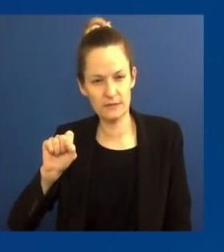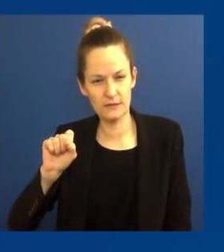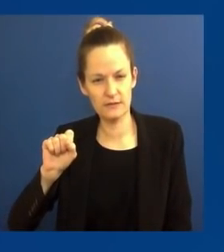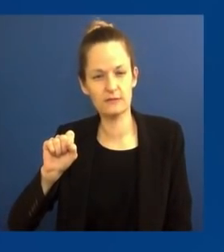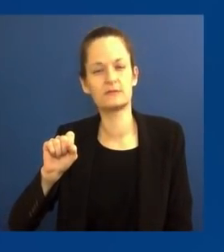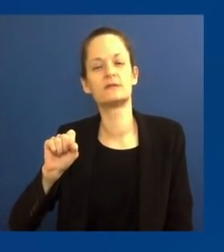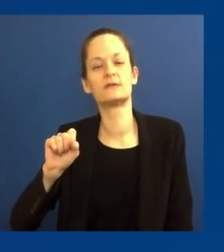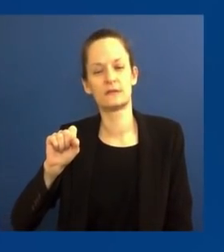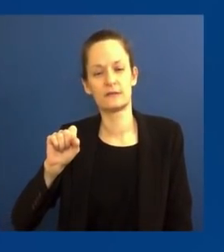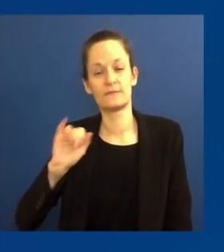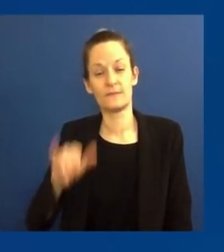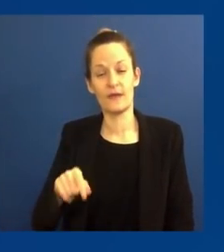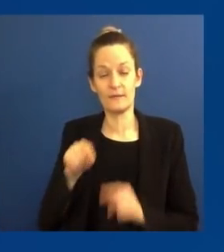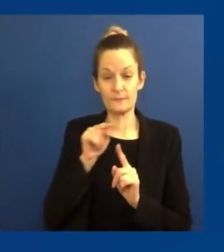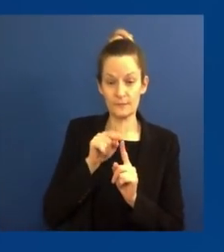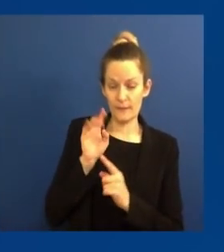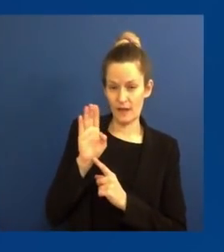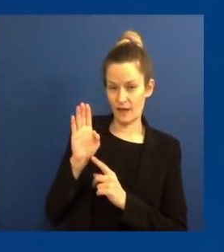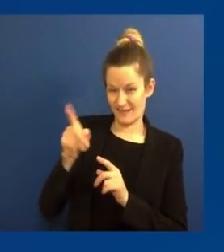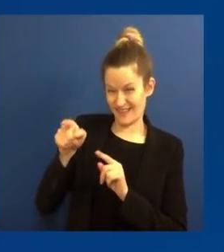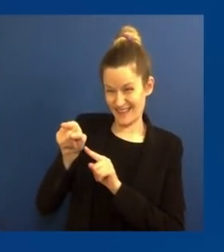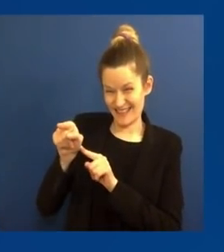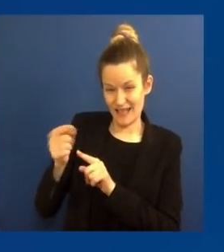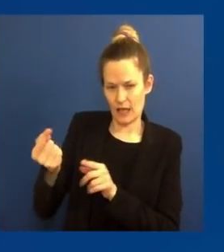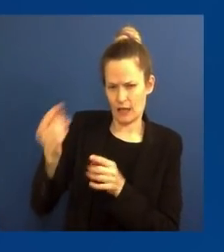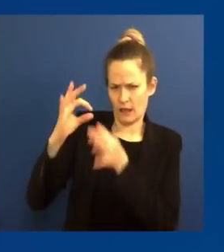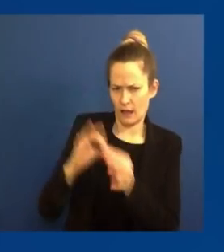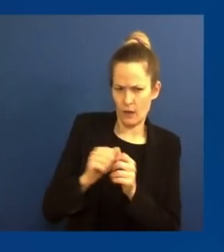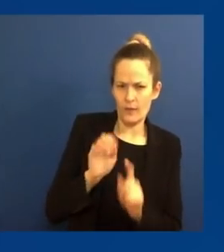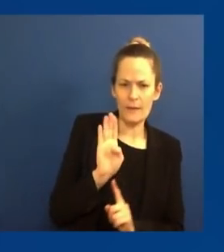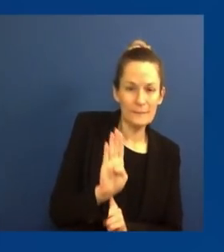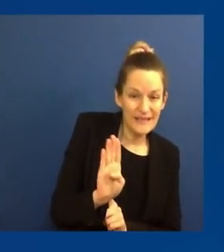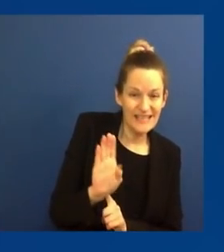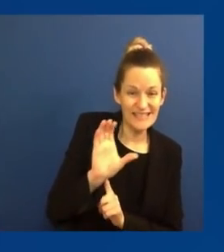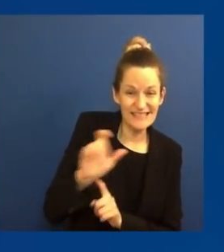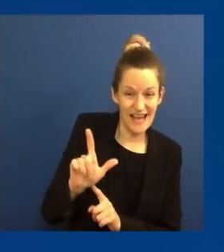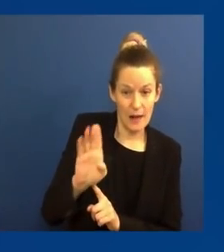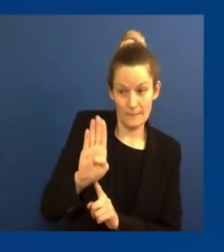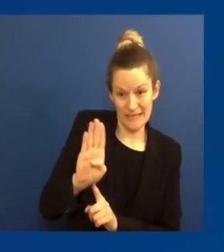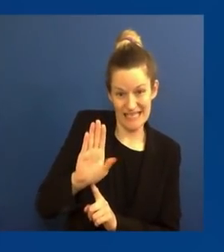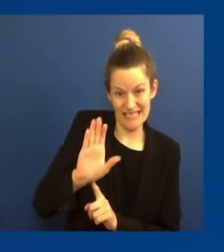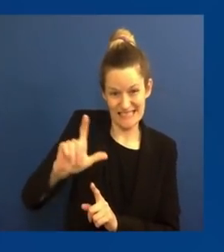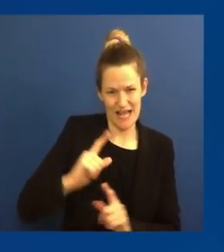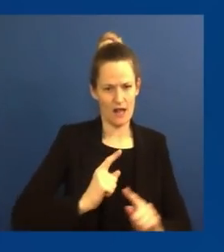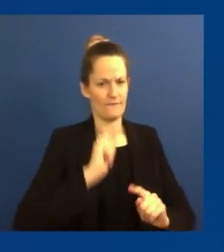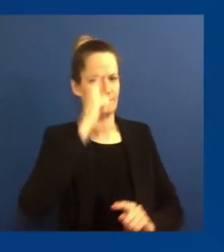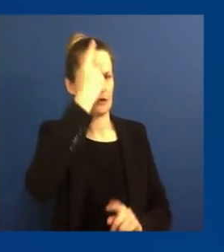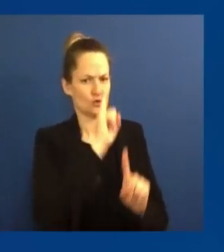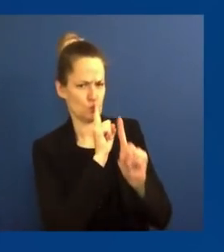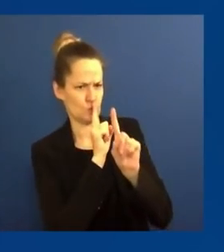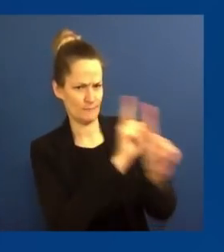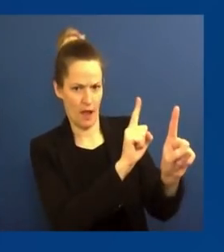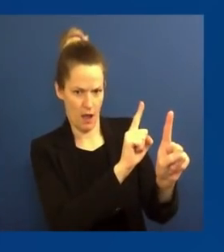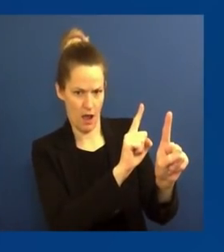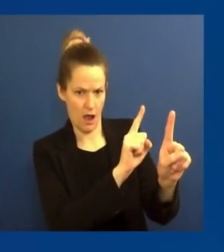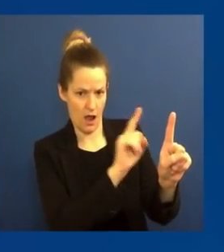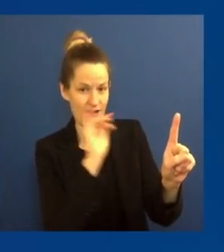and react to B-cell epitopes. Namely, antibodies recognize certain parts of an antigen.